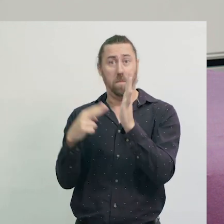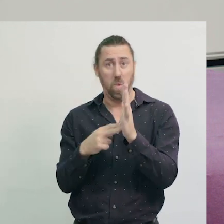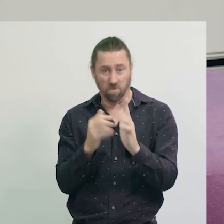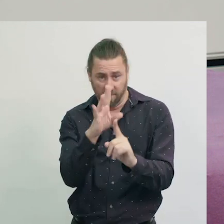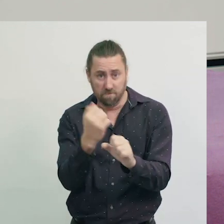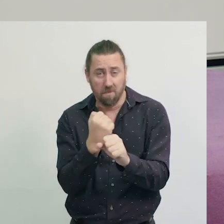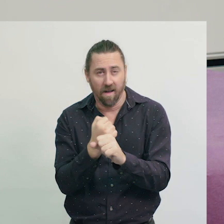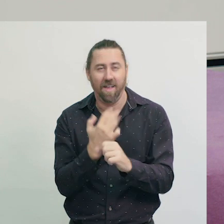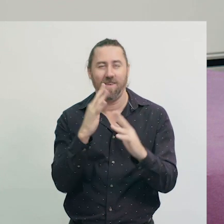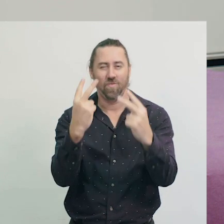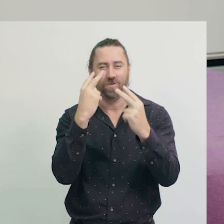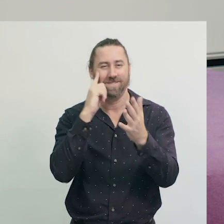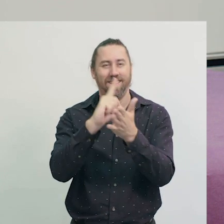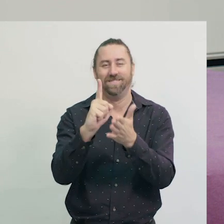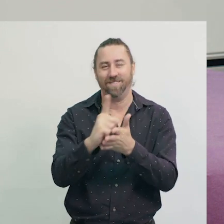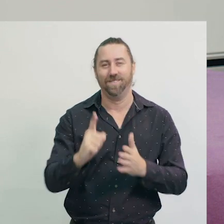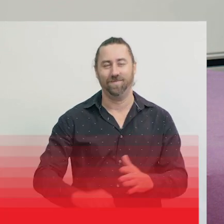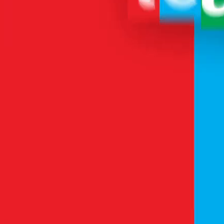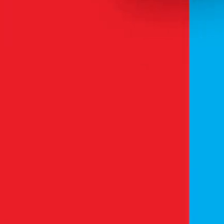Thanks for watching. See you next time.